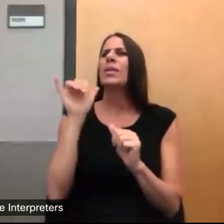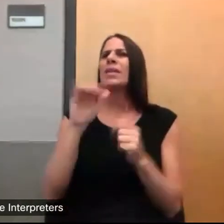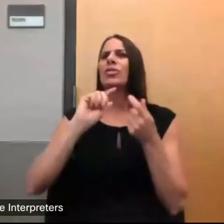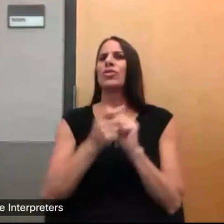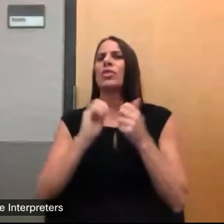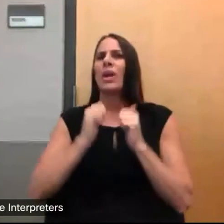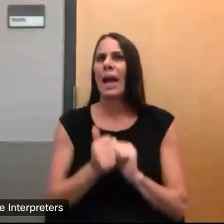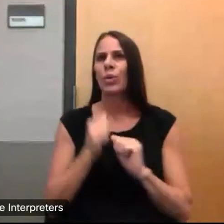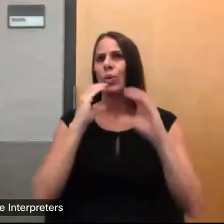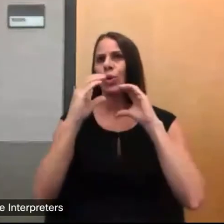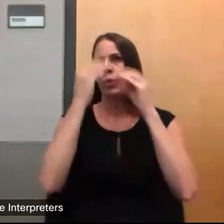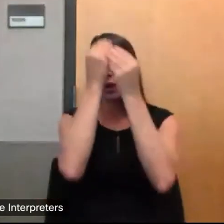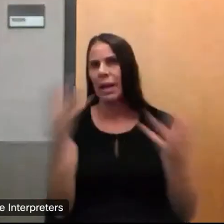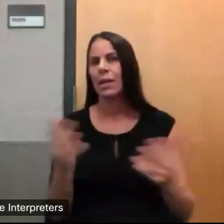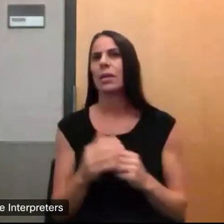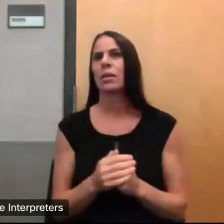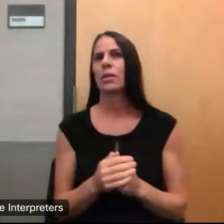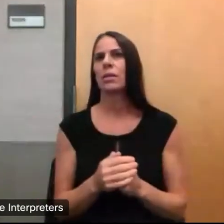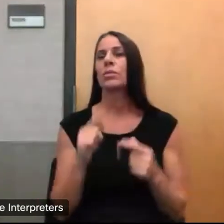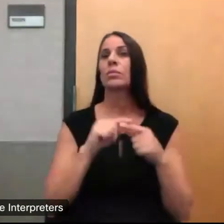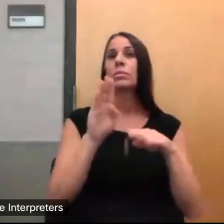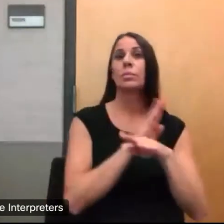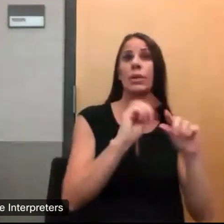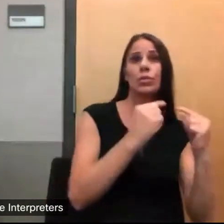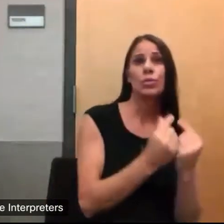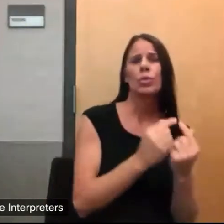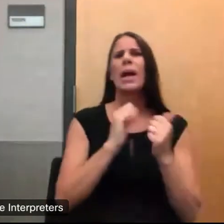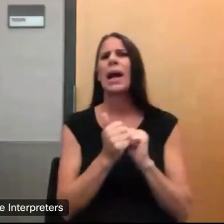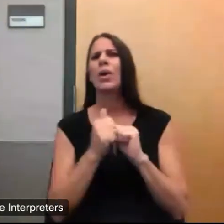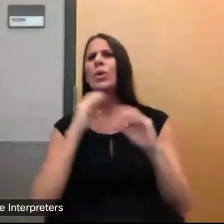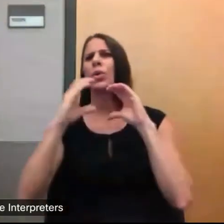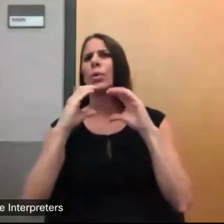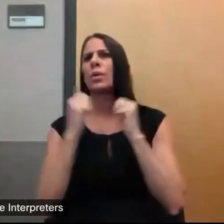with these other entities? Like business groups? How they communicate with the workers, what